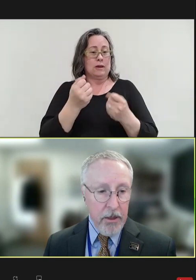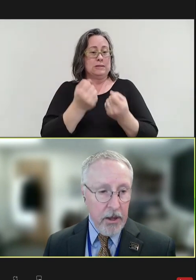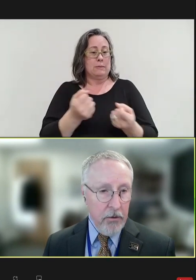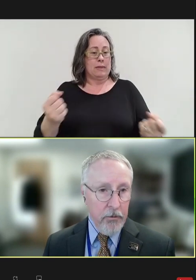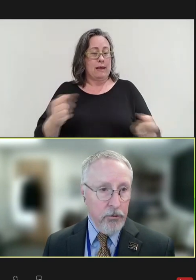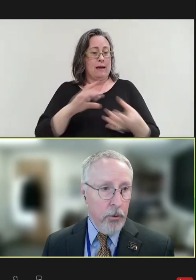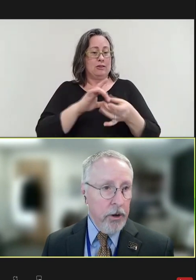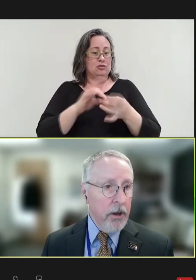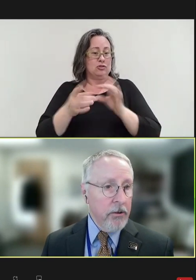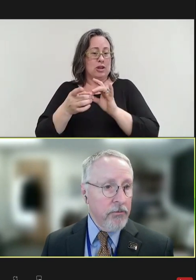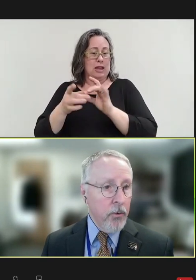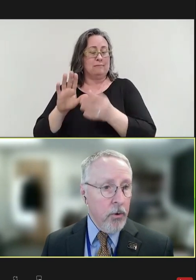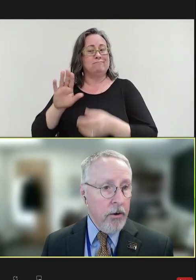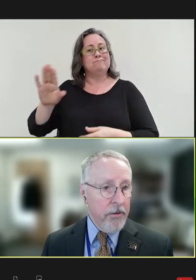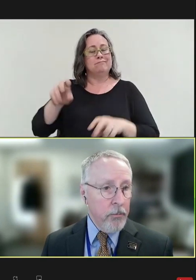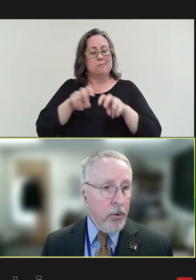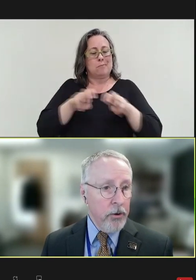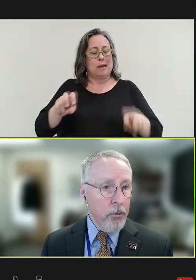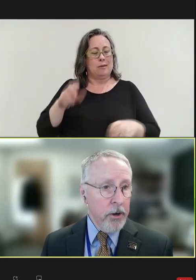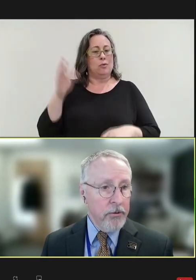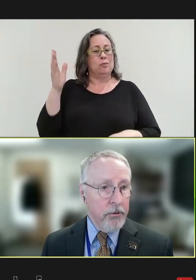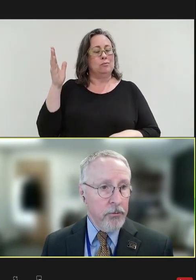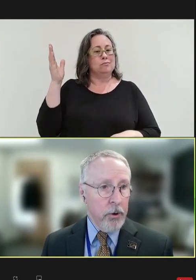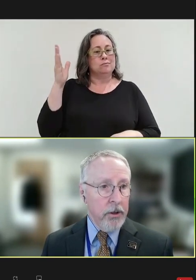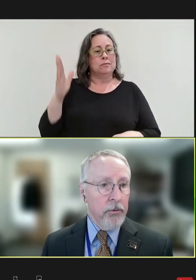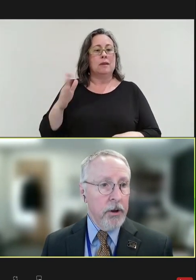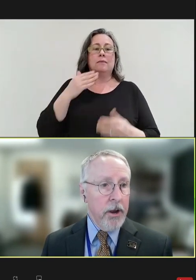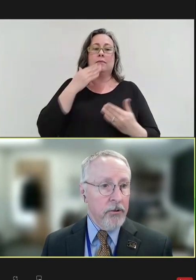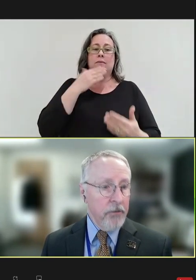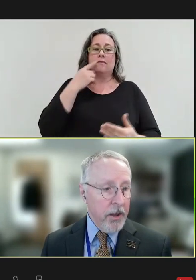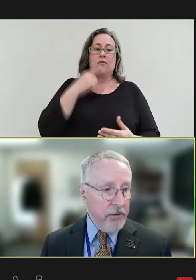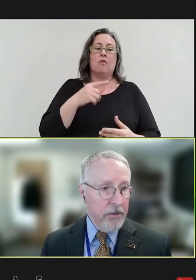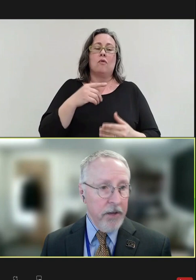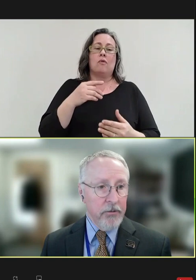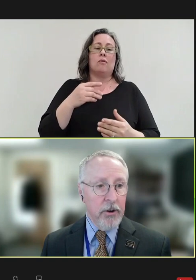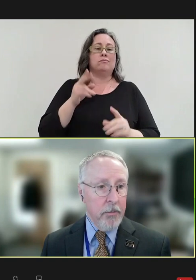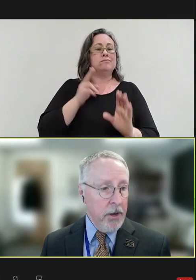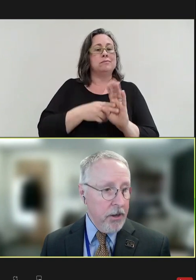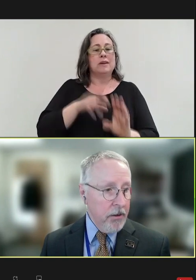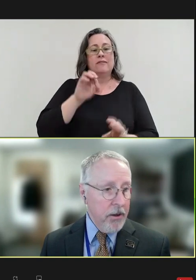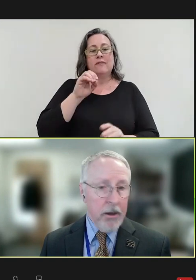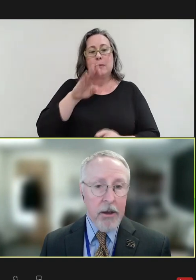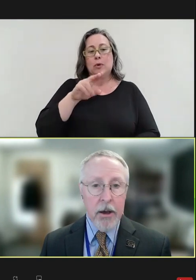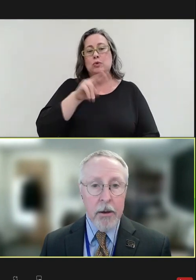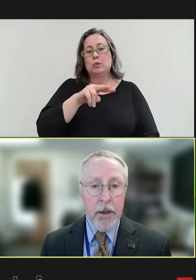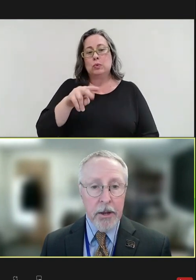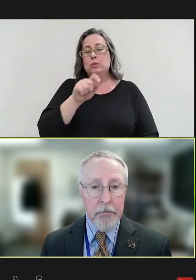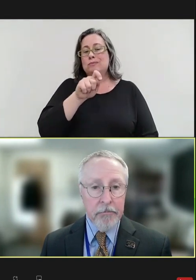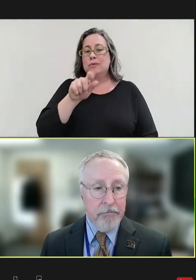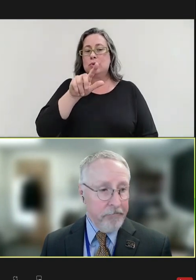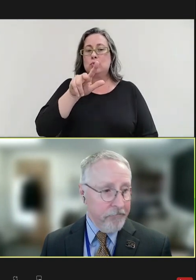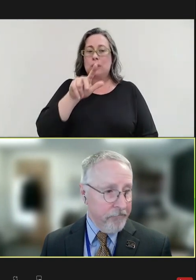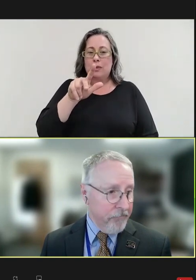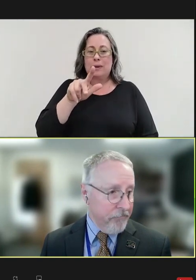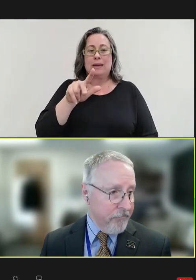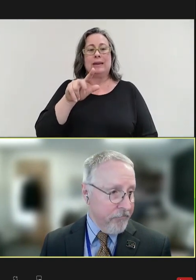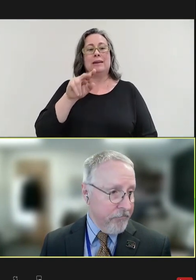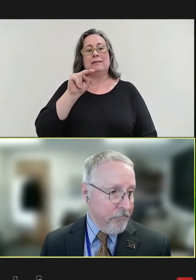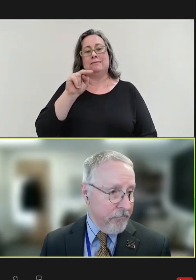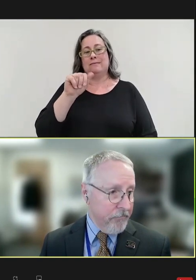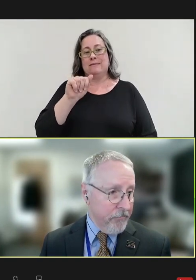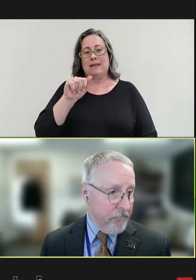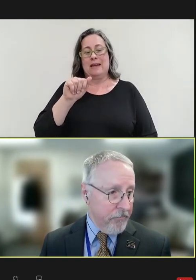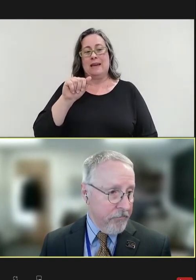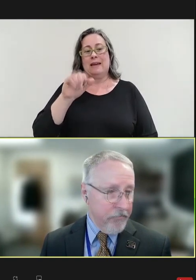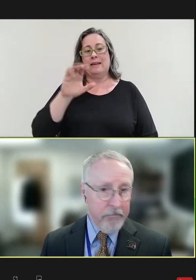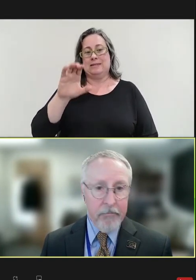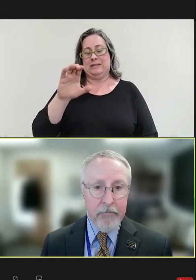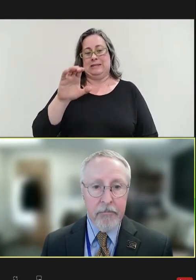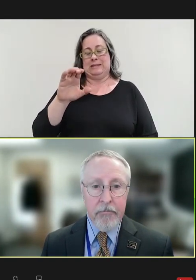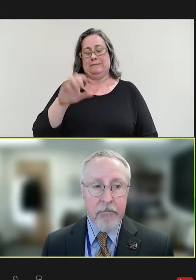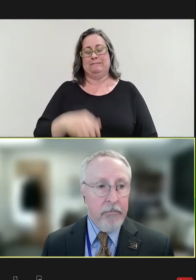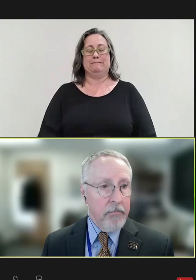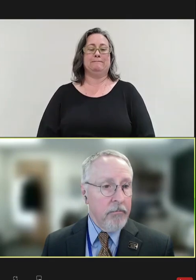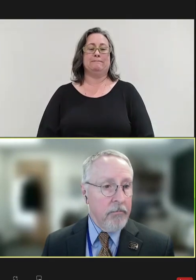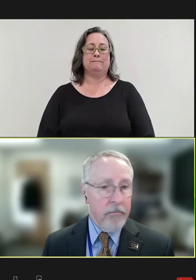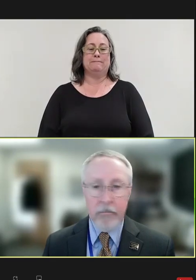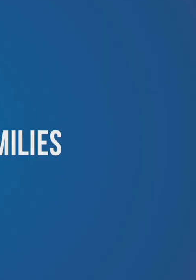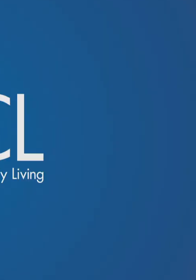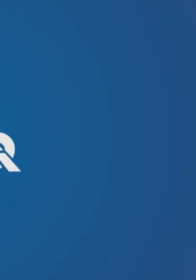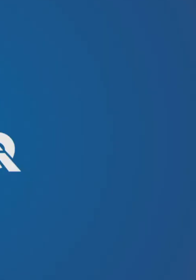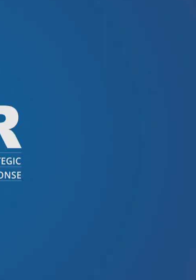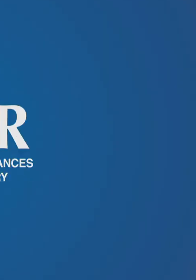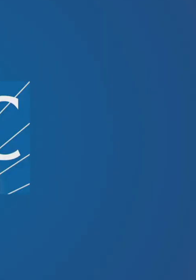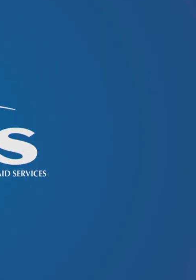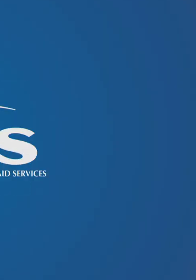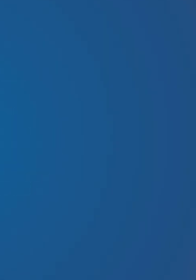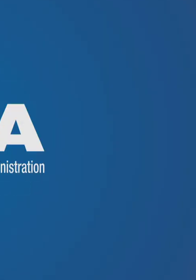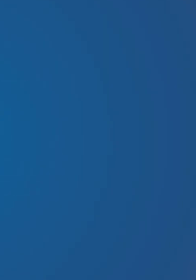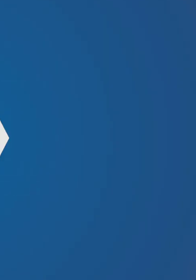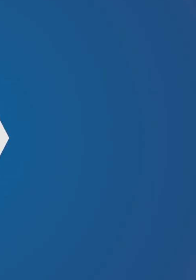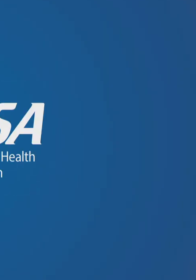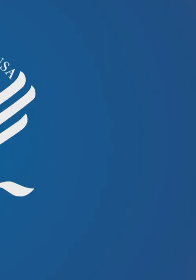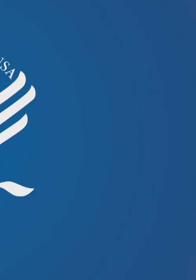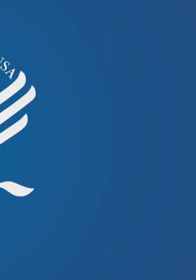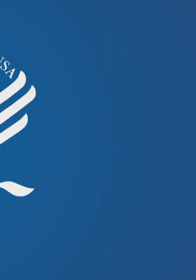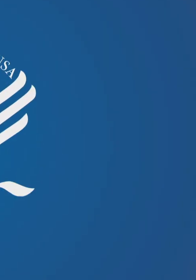Thank you for joining us for our February 22-23 National Vaccine Advisory Committee meeting.